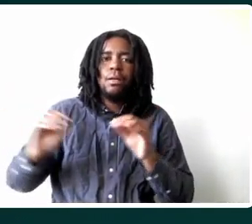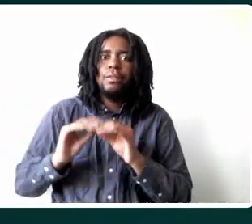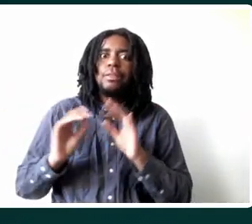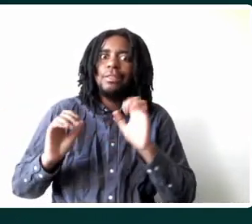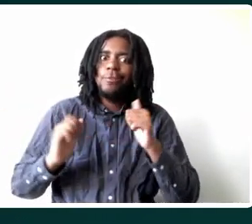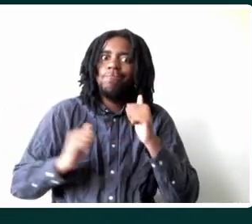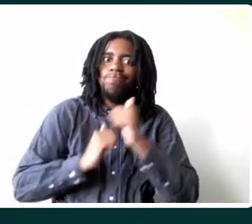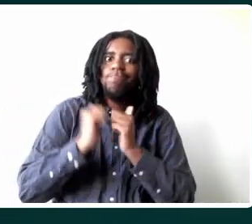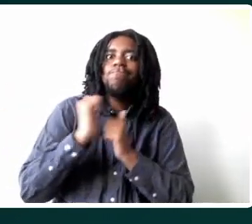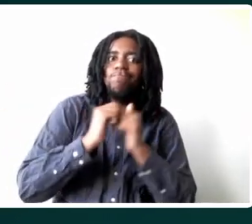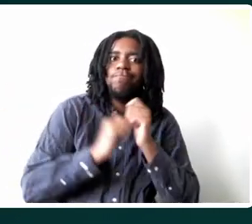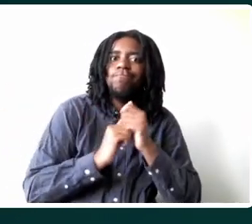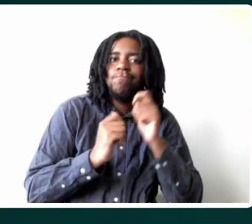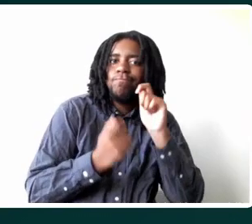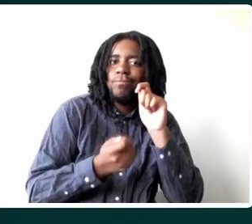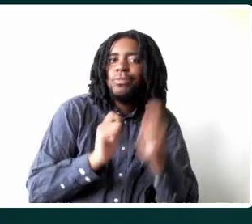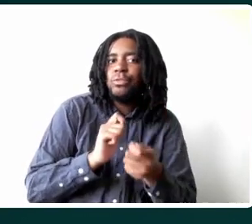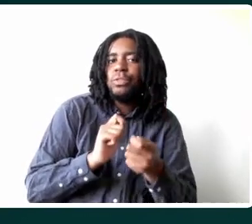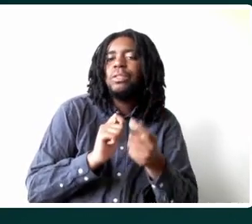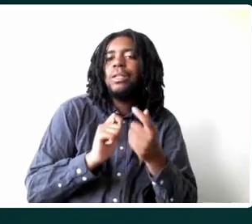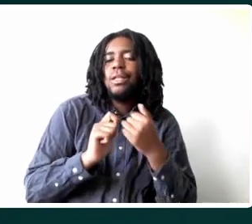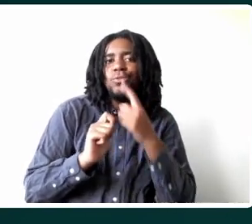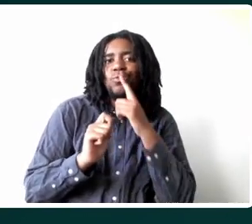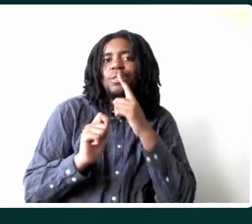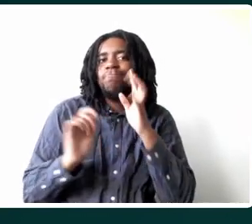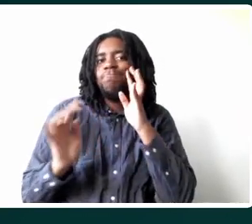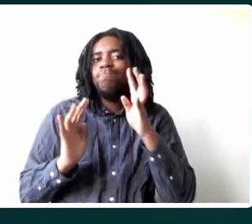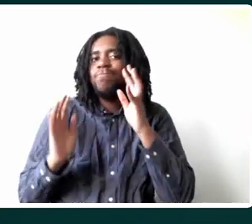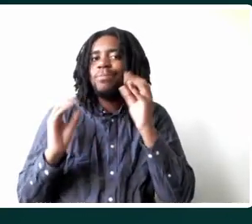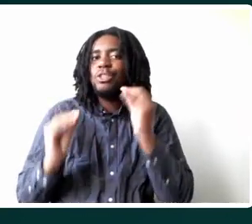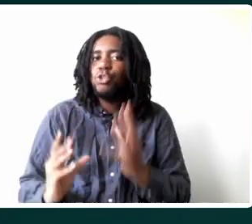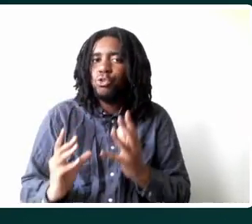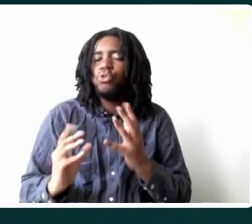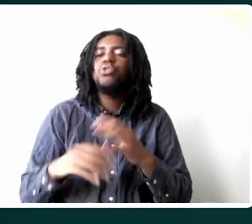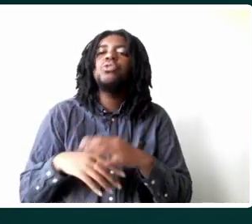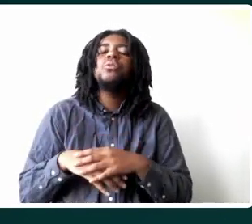we want the ingenuity of teachers to do. All of this is possible. And we want folks that